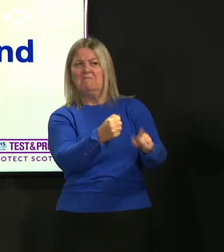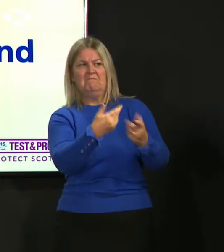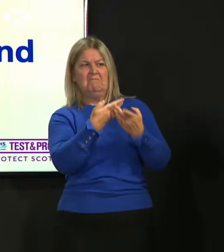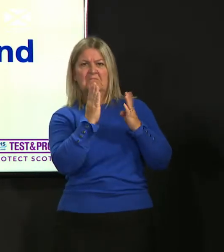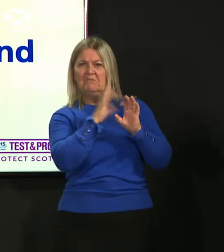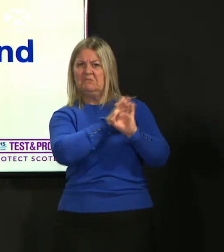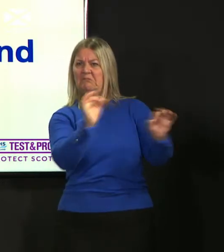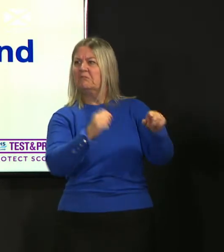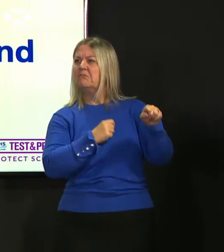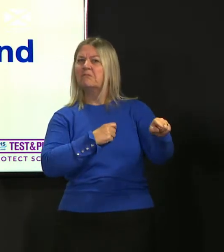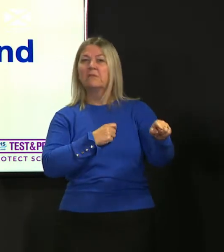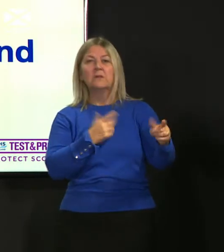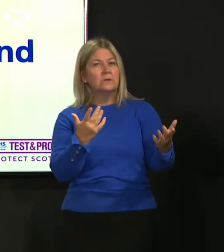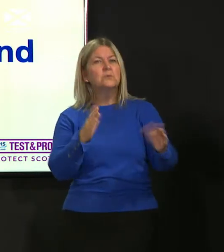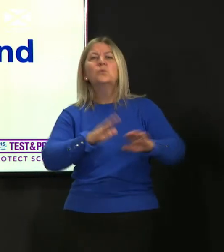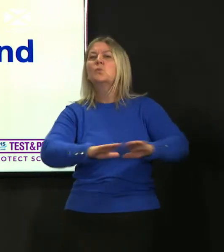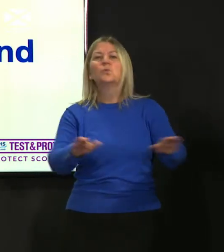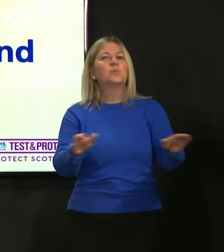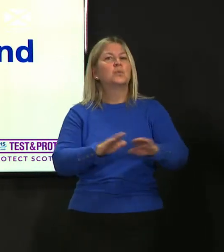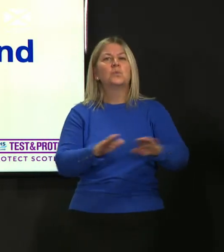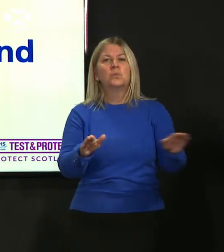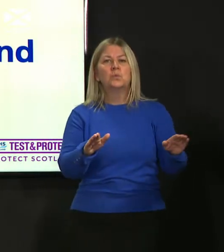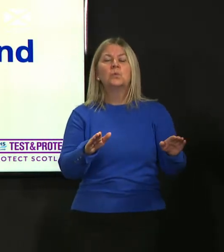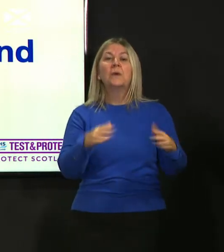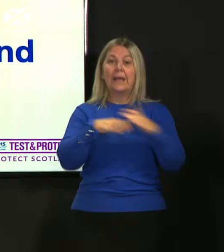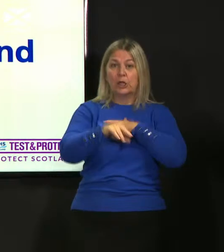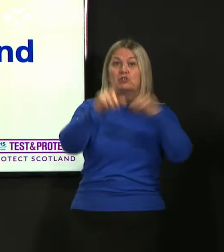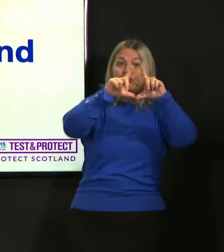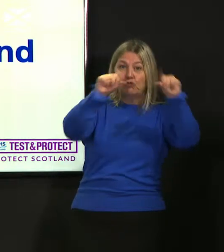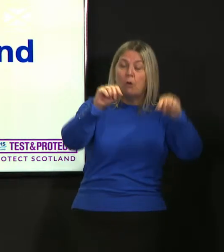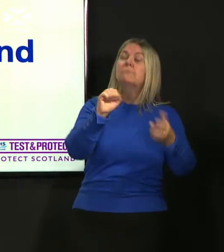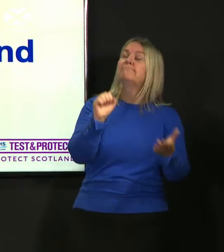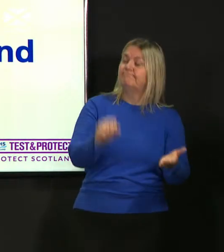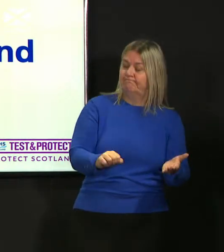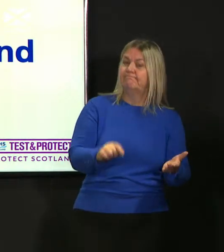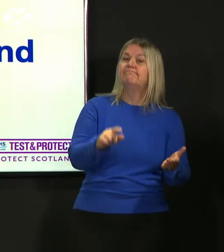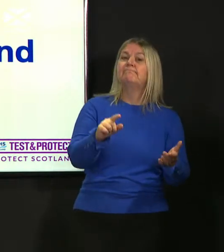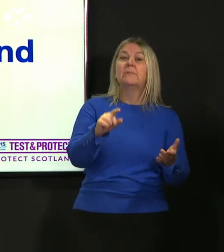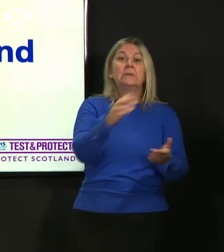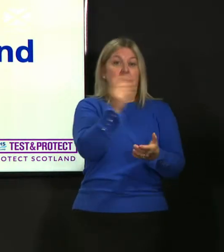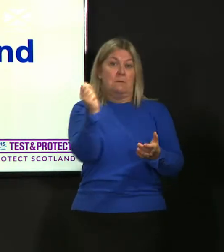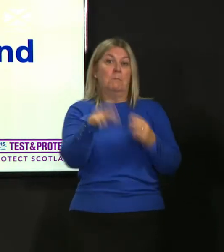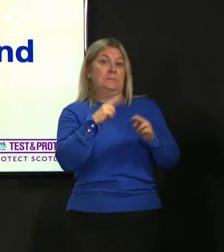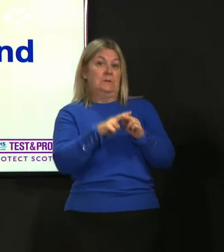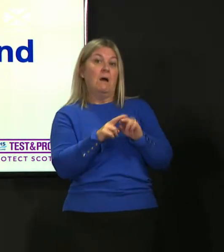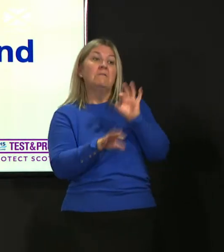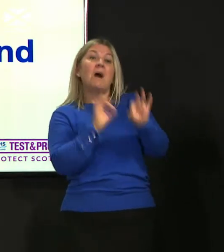covering when we are in a shop. Yes, in shops people will ask, the staff may ask as you go in